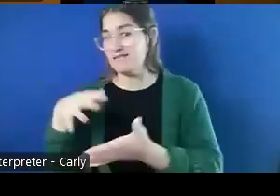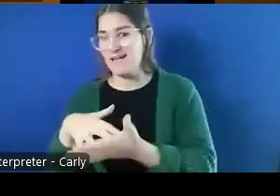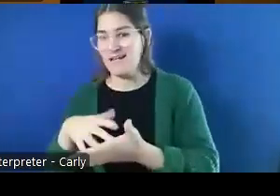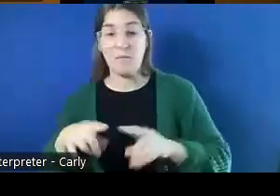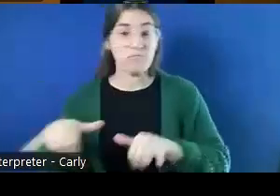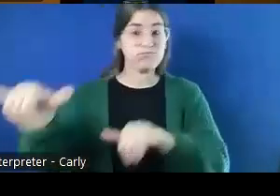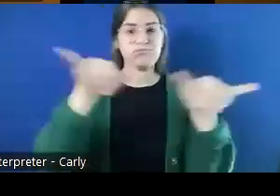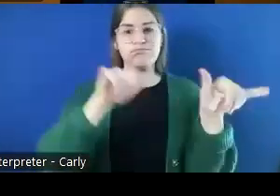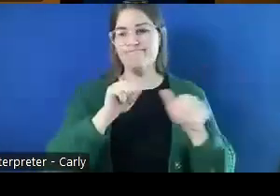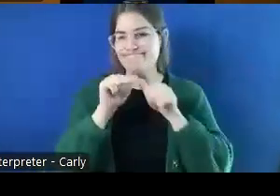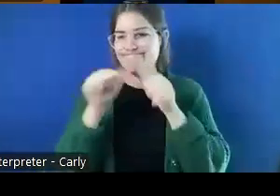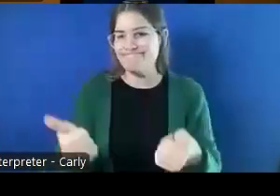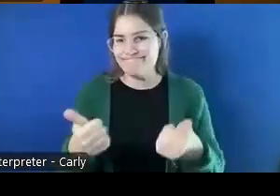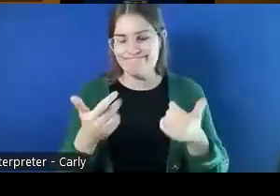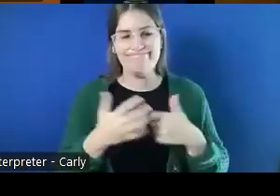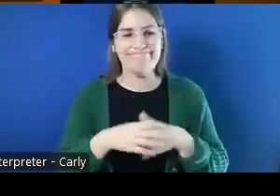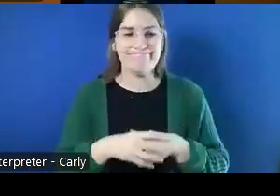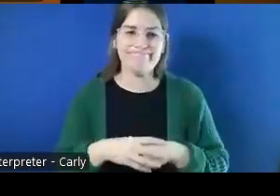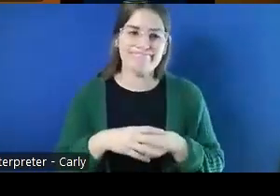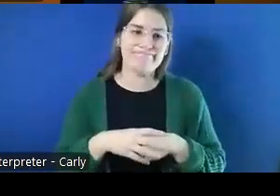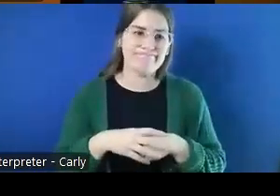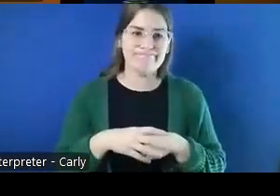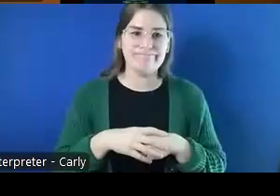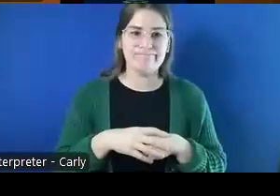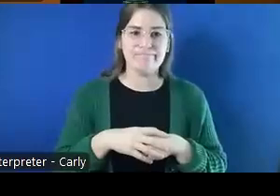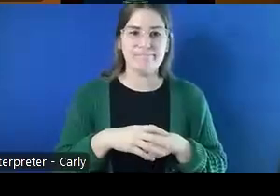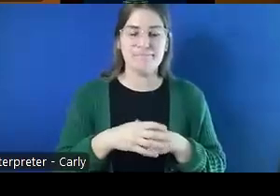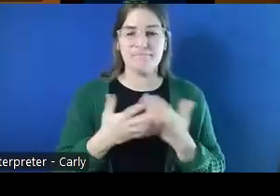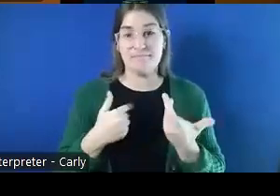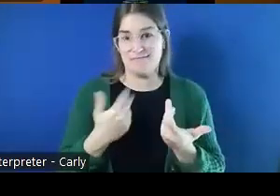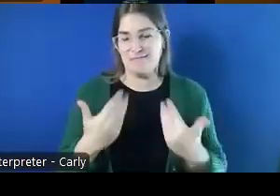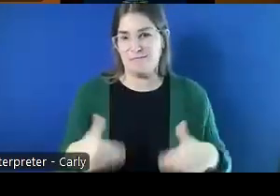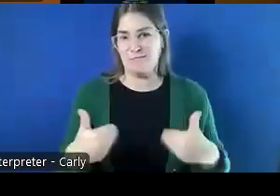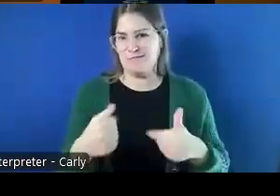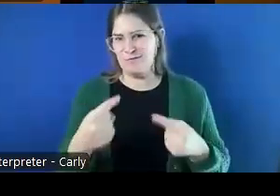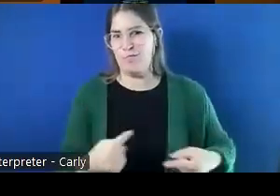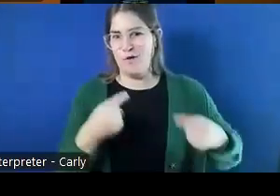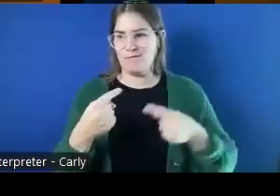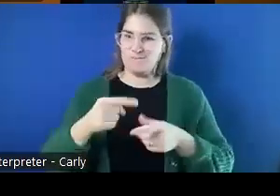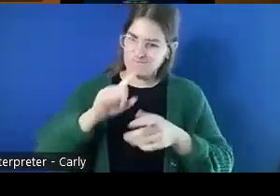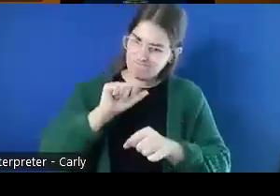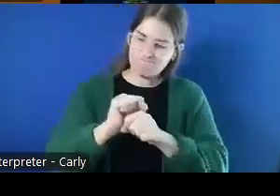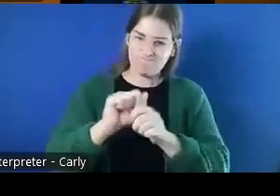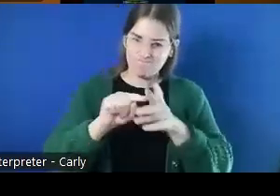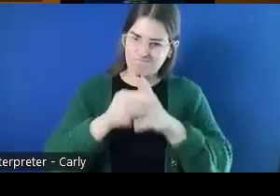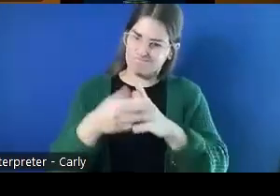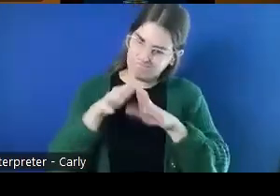that happens um and and it they struggle to get implemented into the clinics but some really